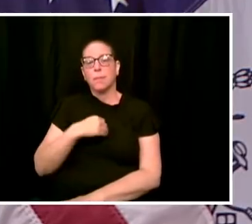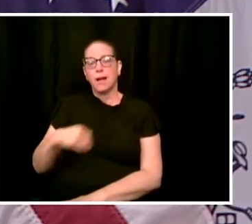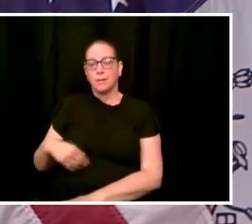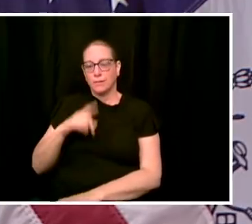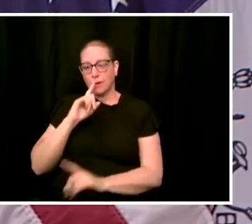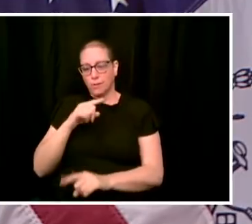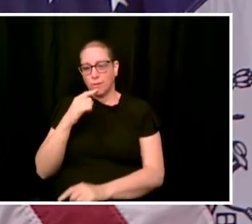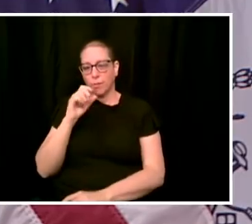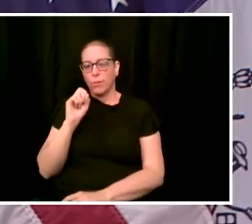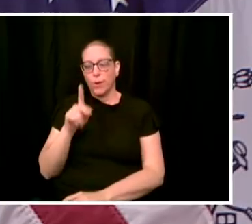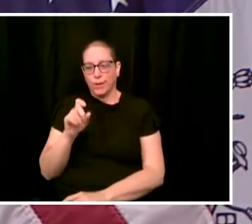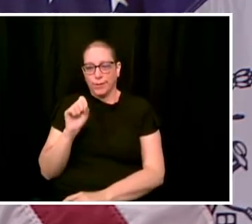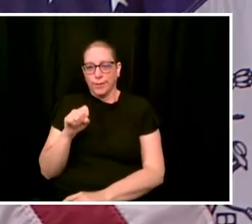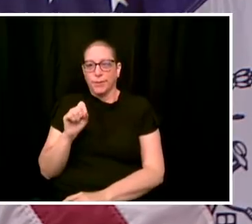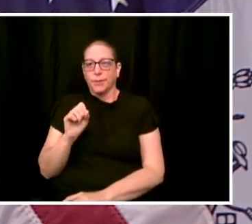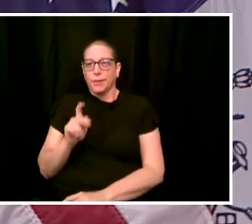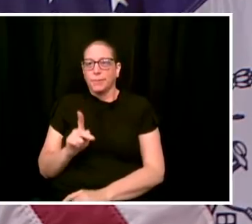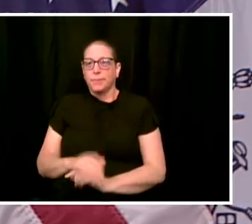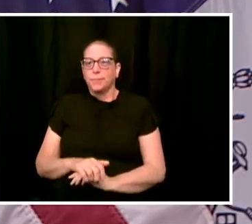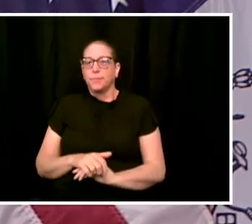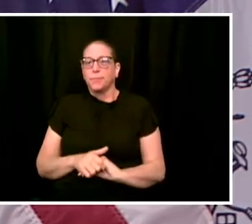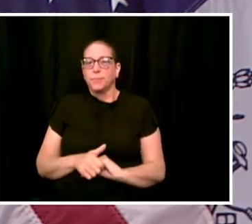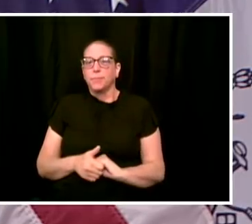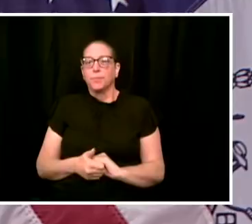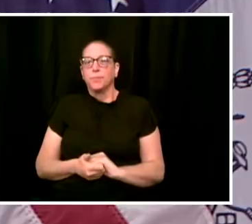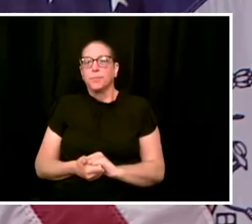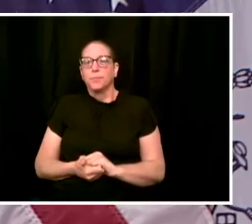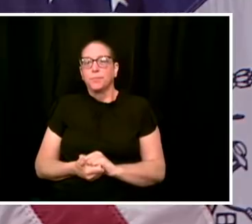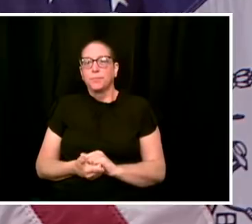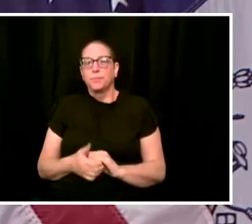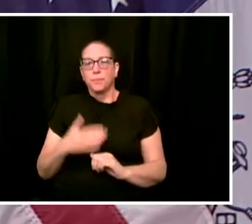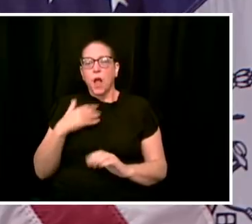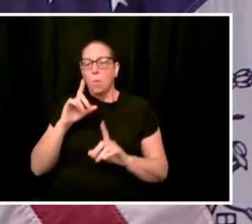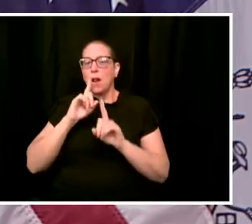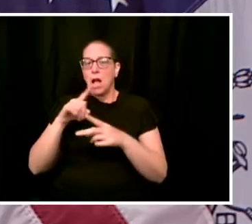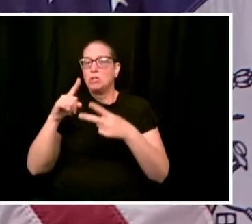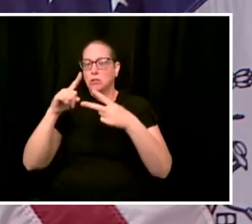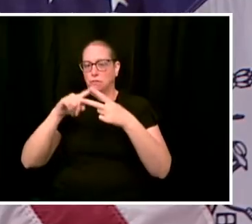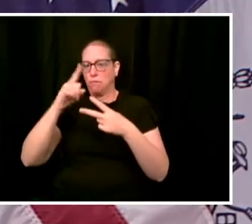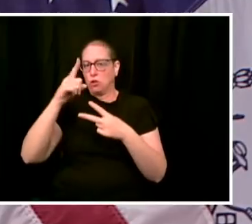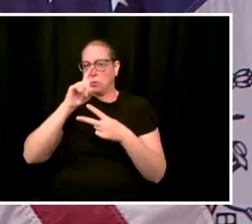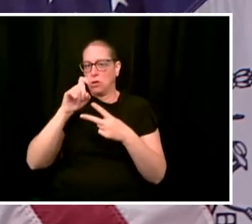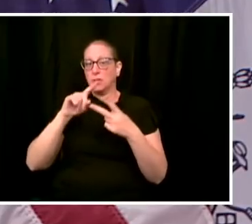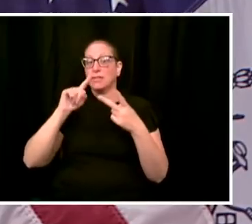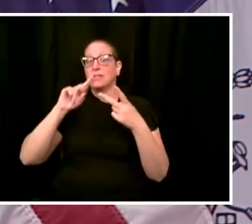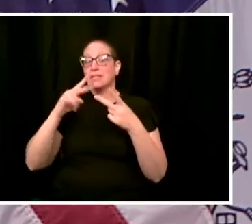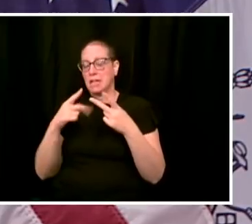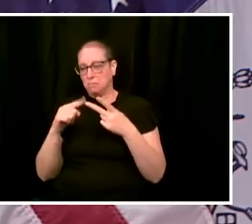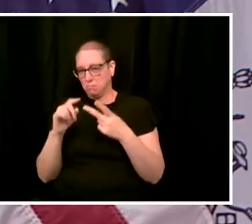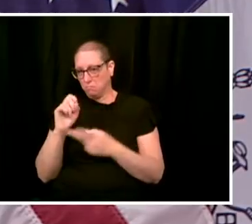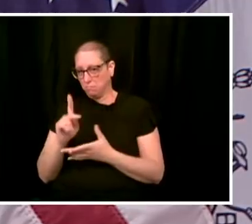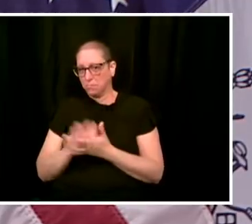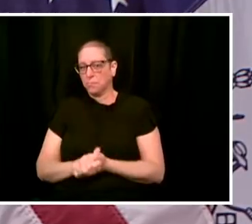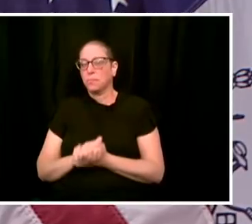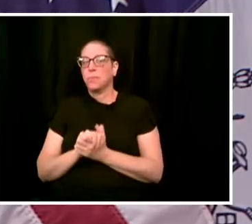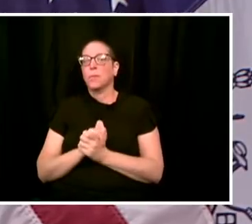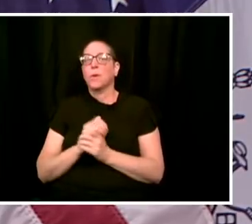FOR THE ETNSTIG SAMP? OKAY. LET ME DO THEM IN